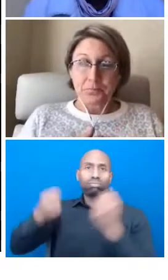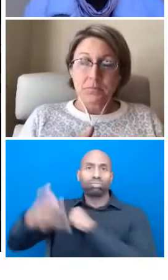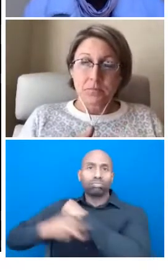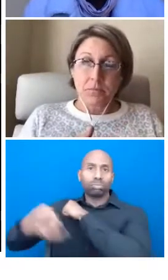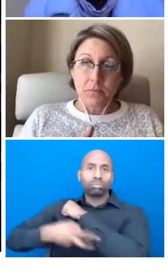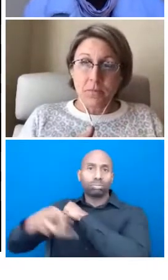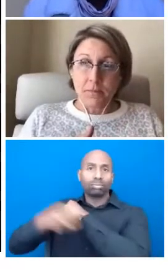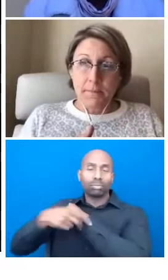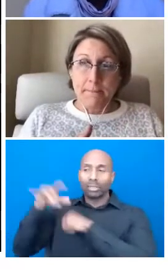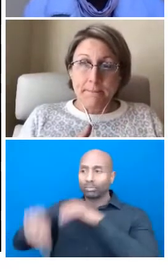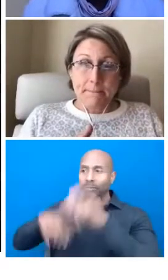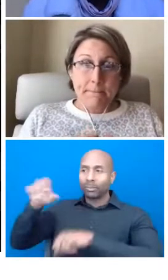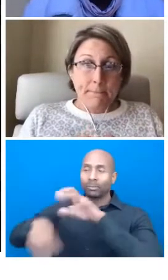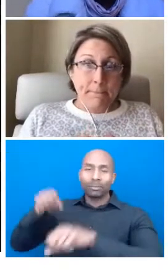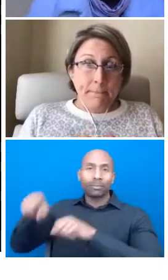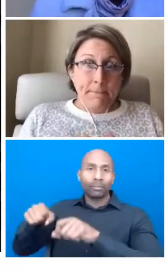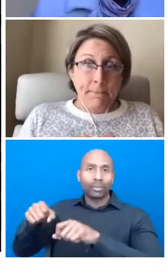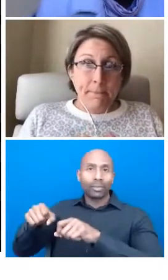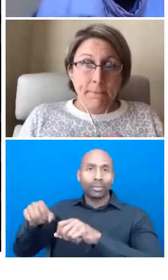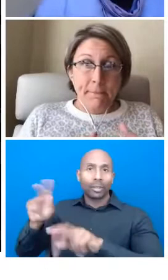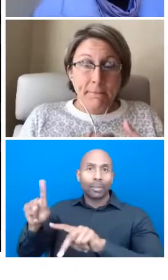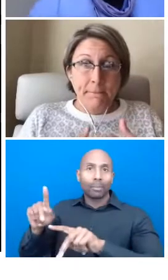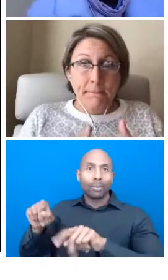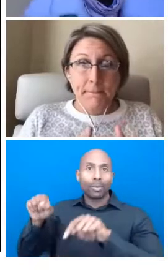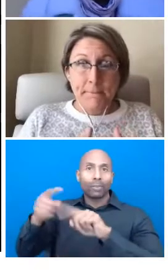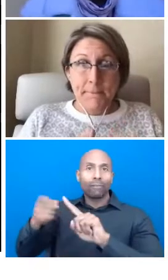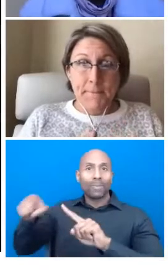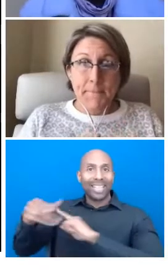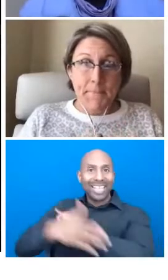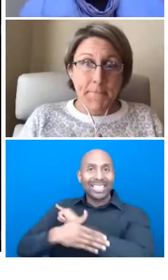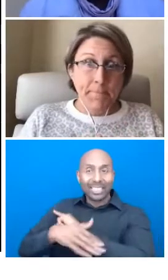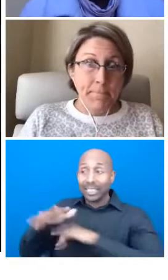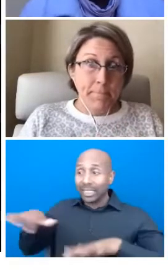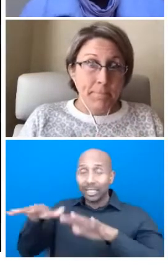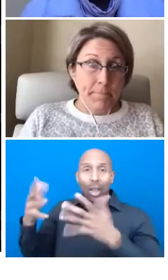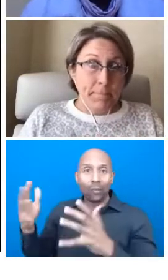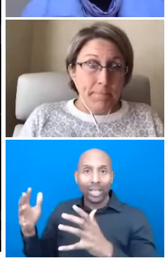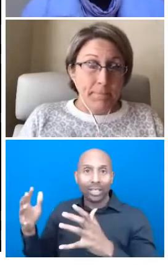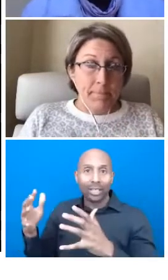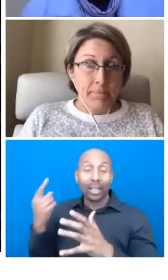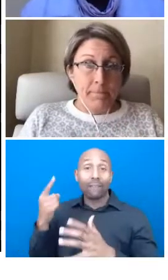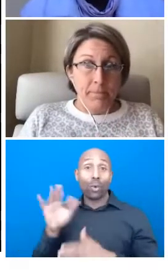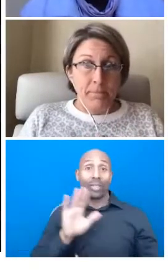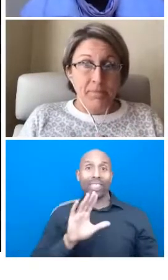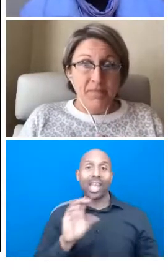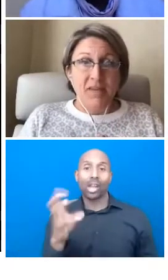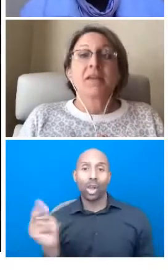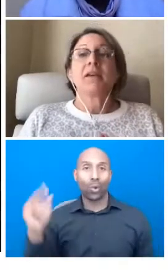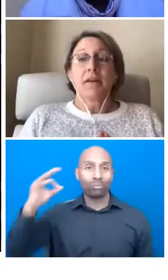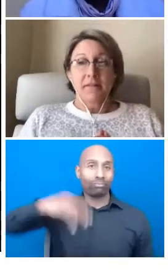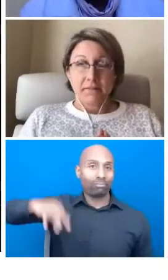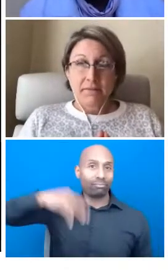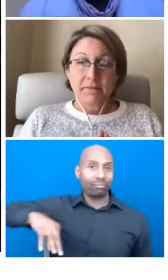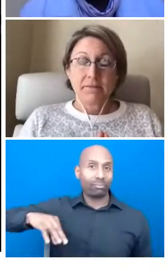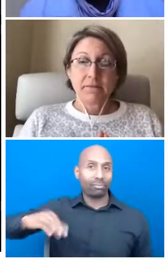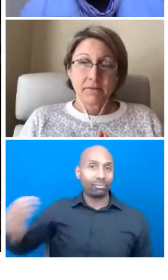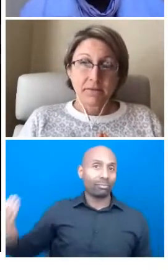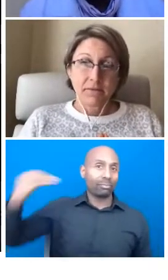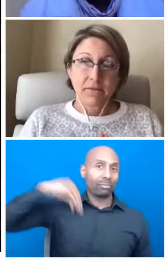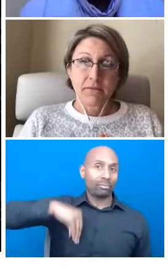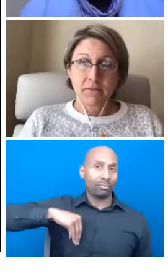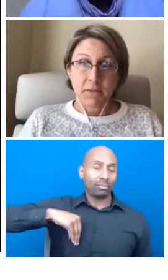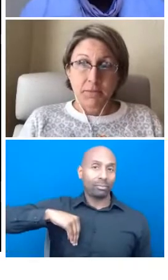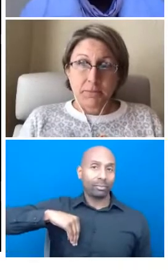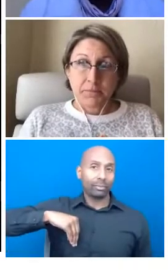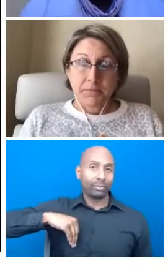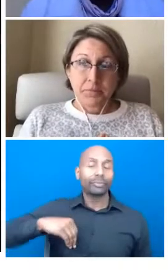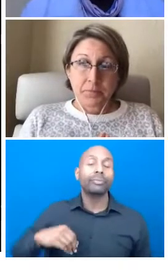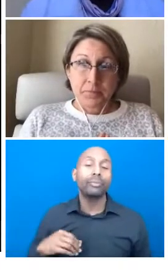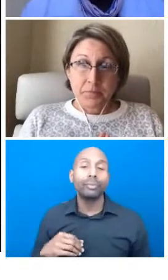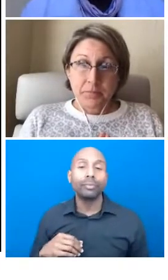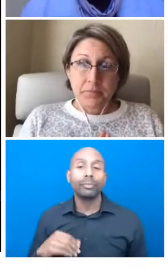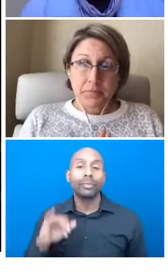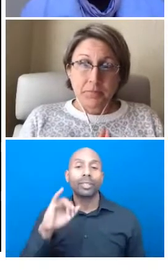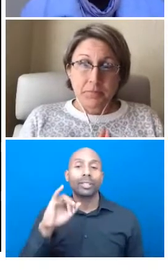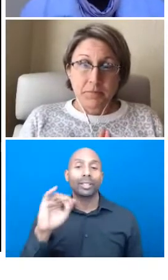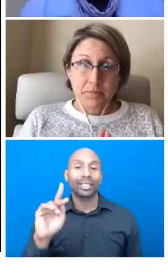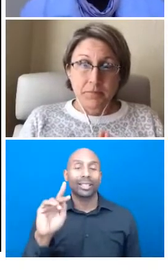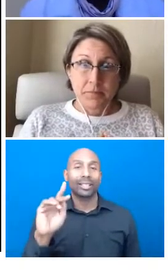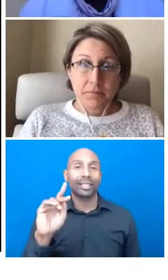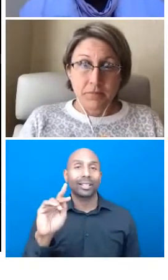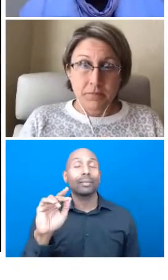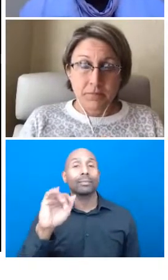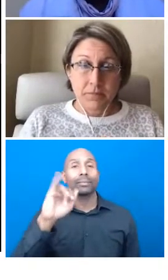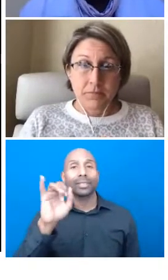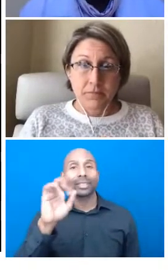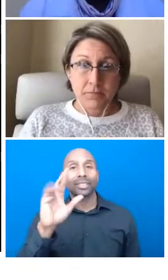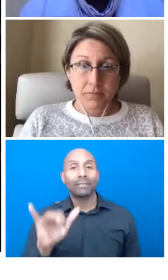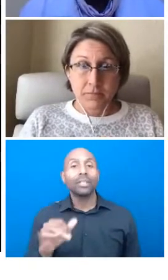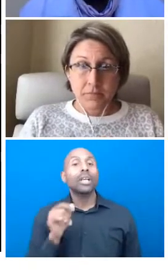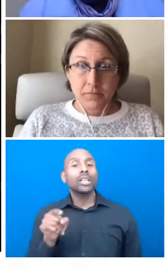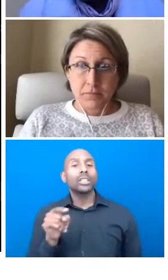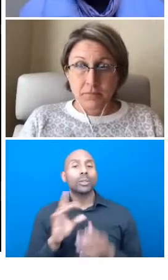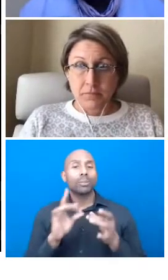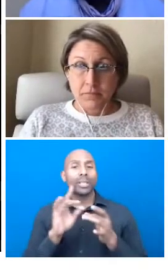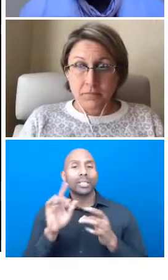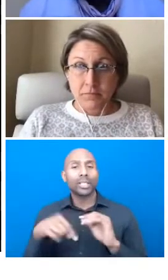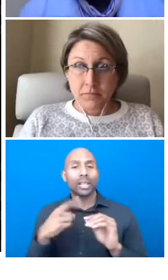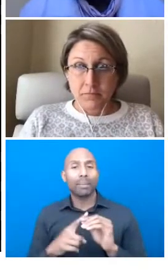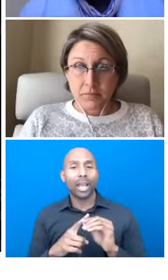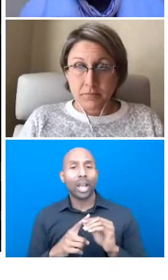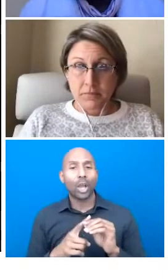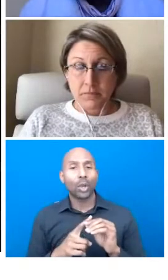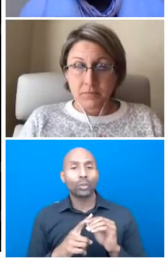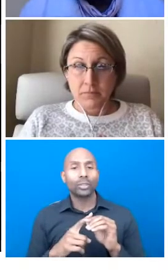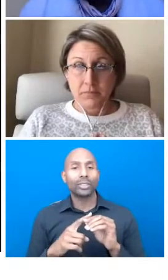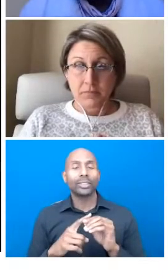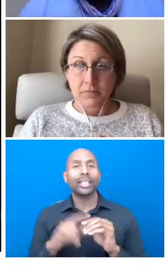Jeffrey: I like that you use the crosses.